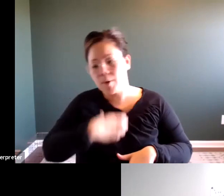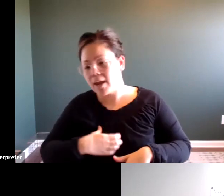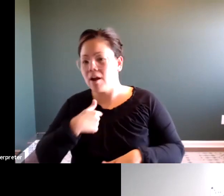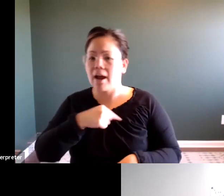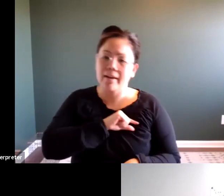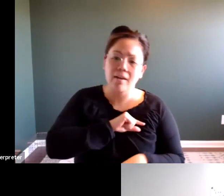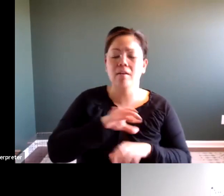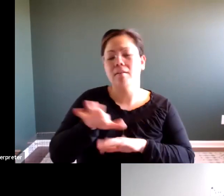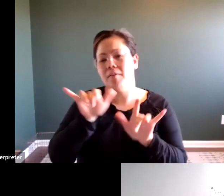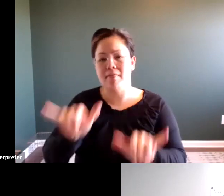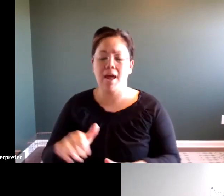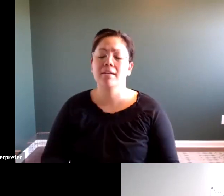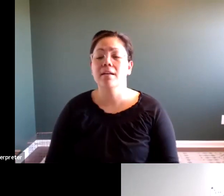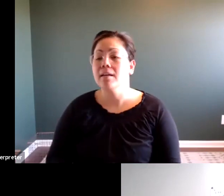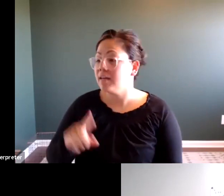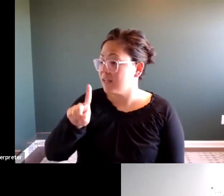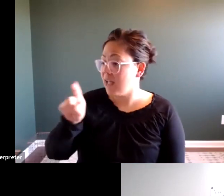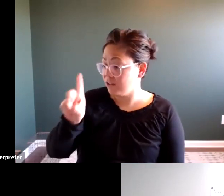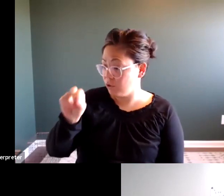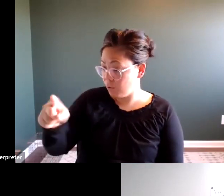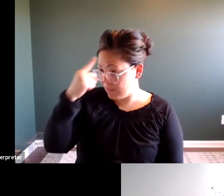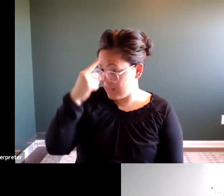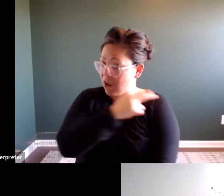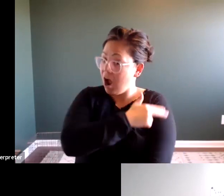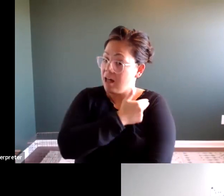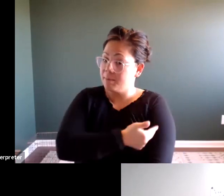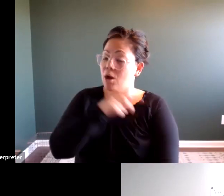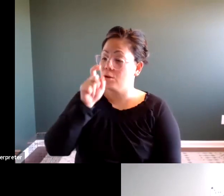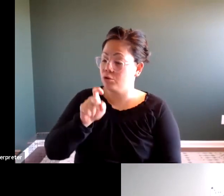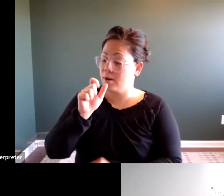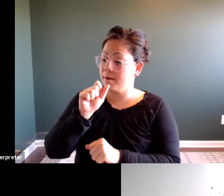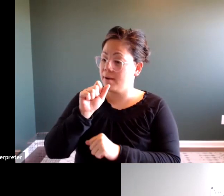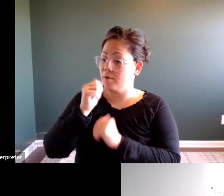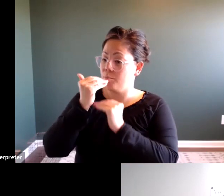Do you believe that hospitals should go back to limiting and restricting visitation?